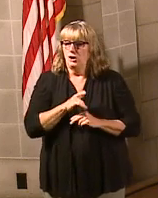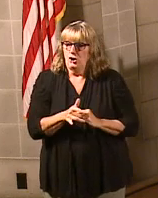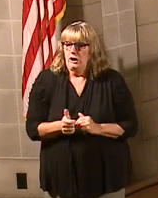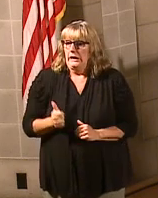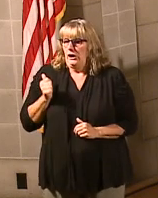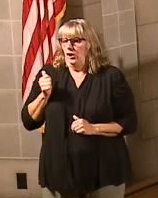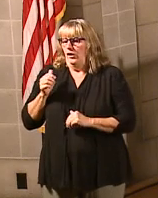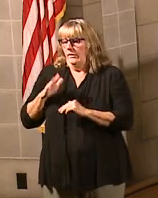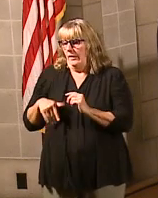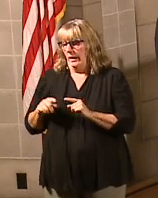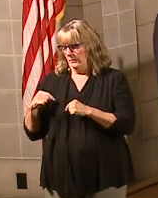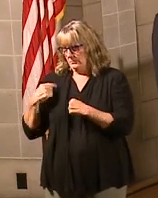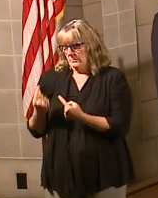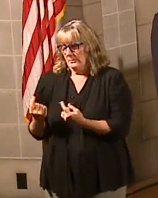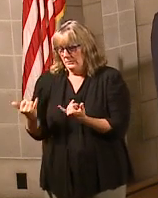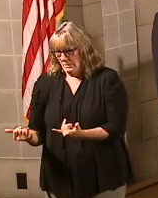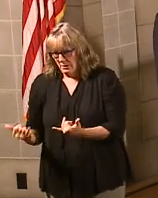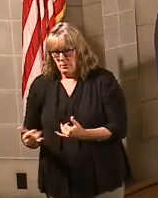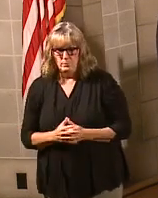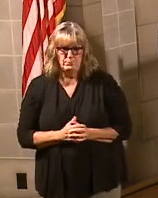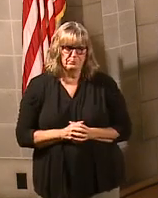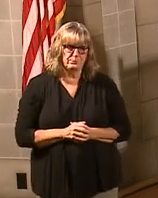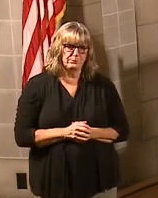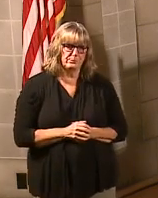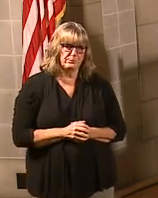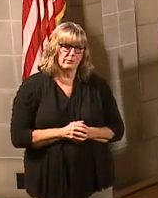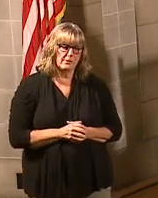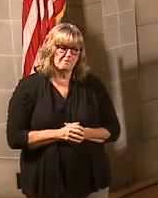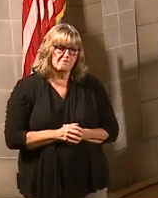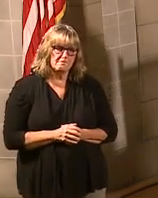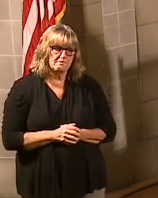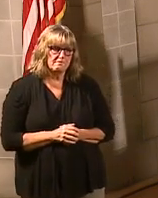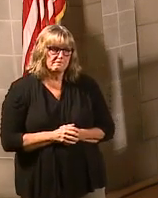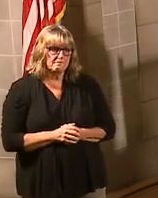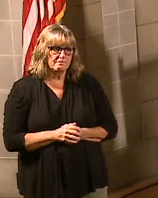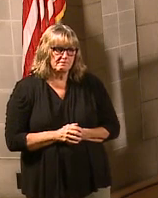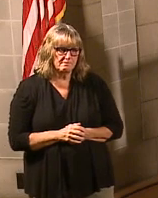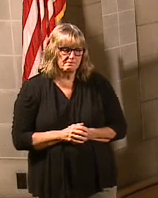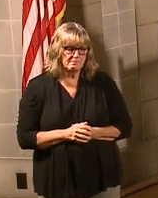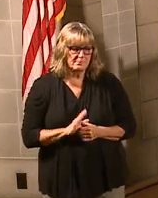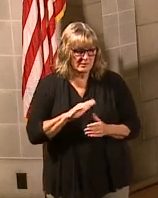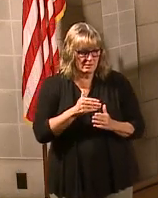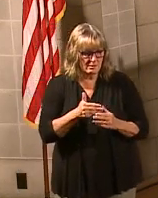SLIDES -- BUT ON SLIDE 3 THERE